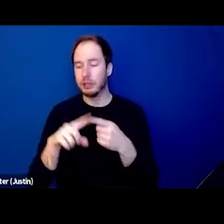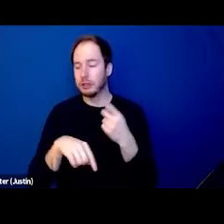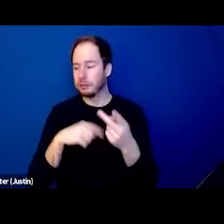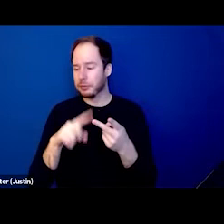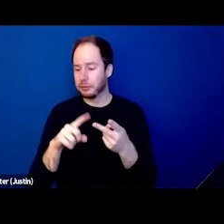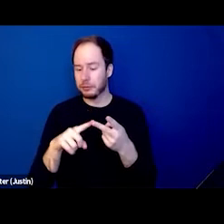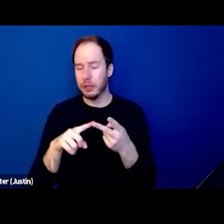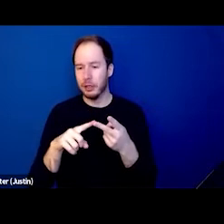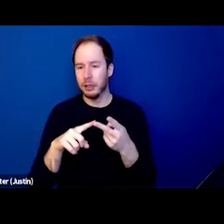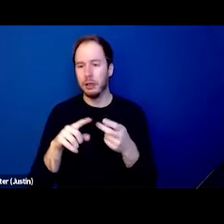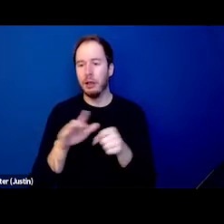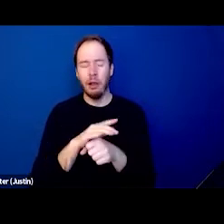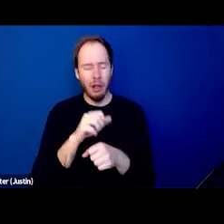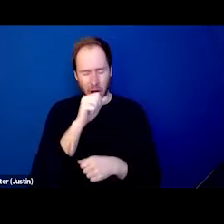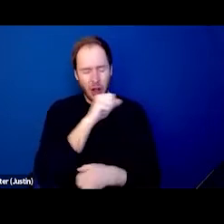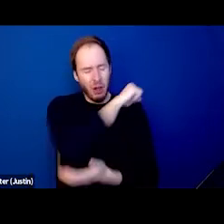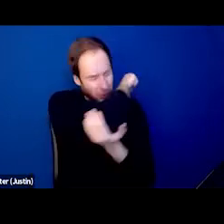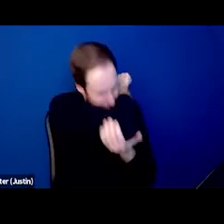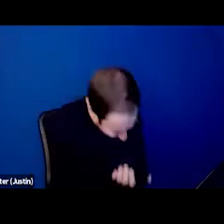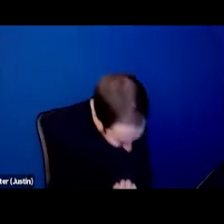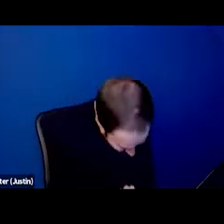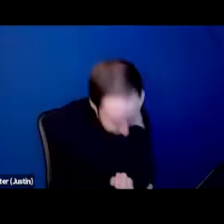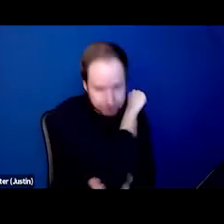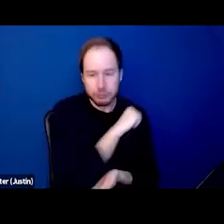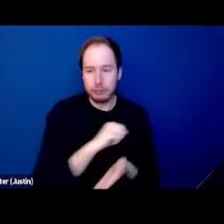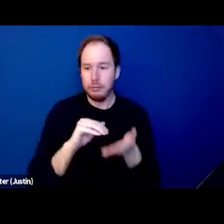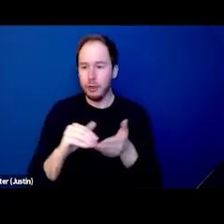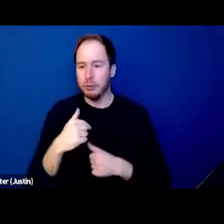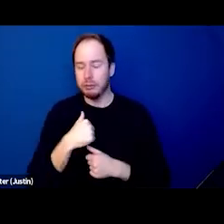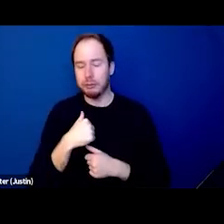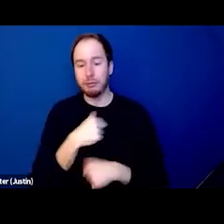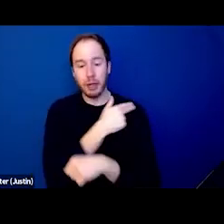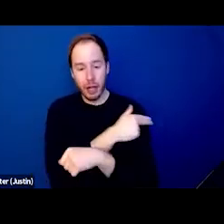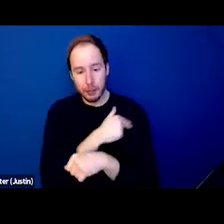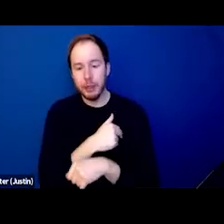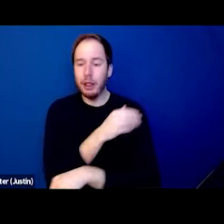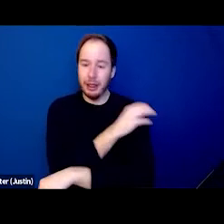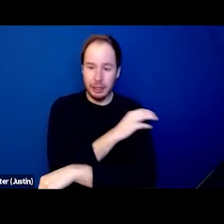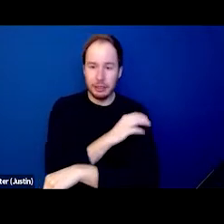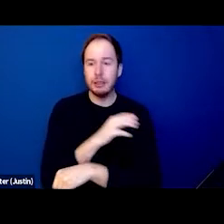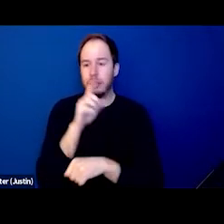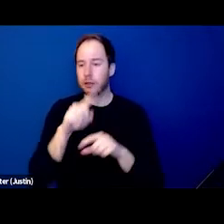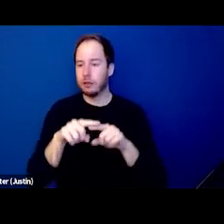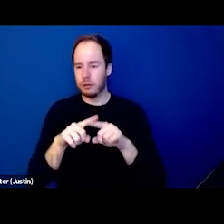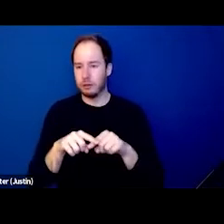like full hospitals, dental clinics. It really depends on the location.